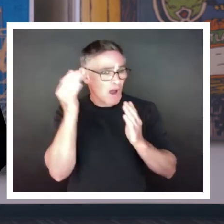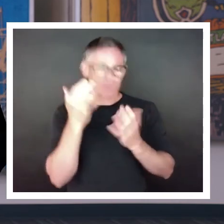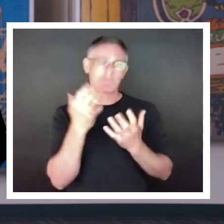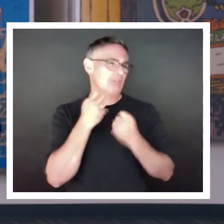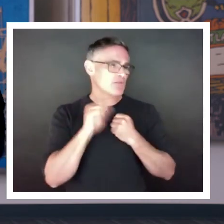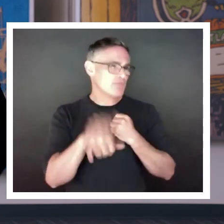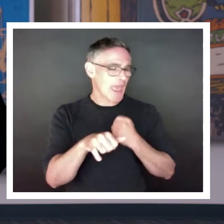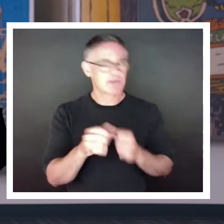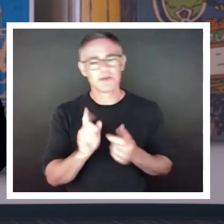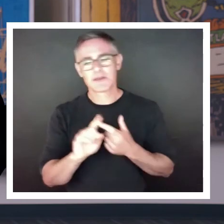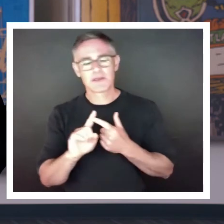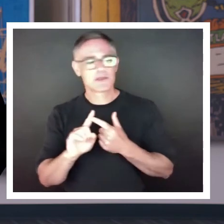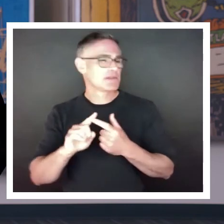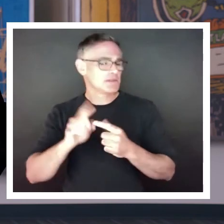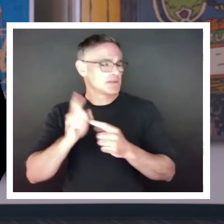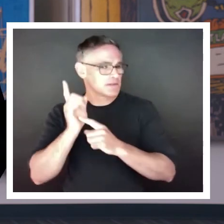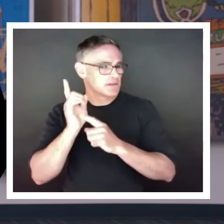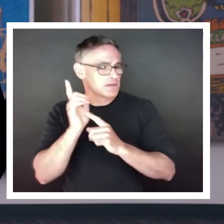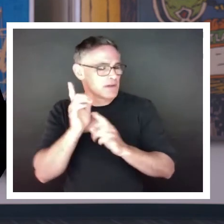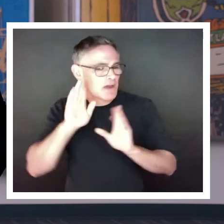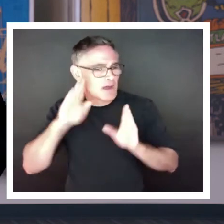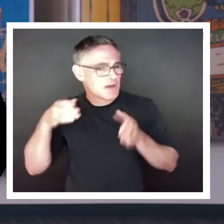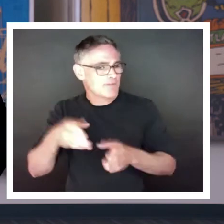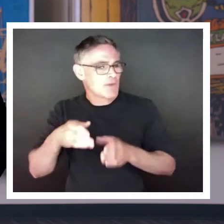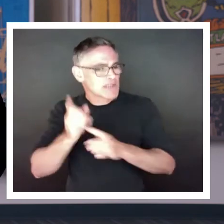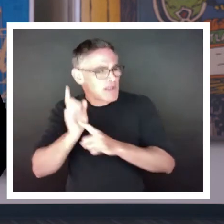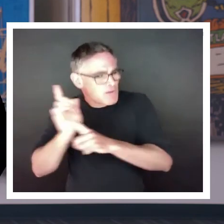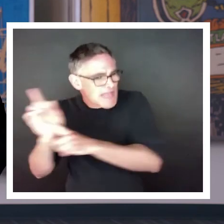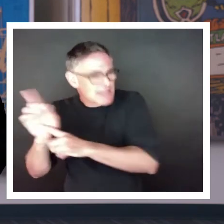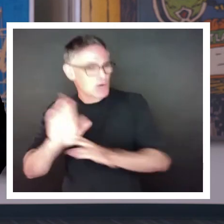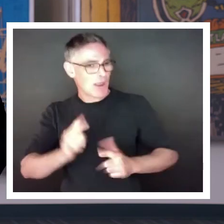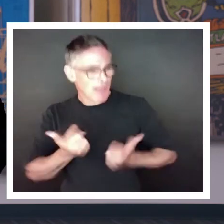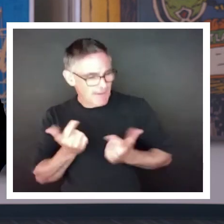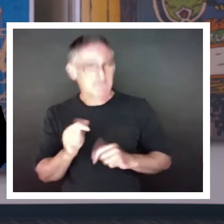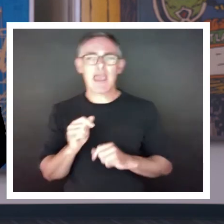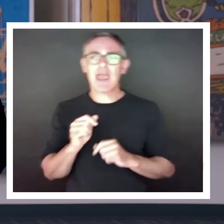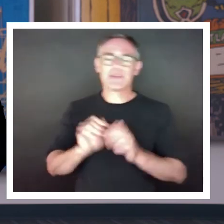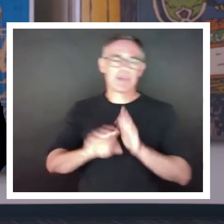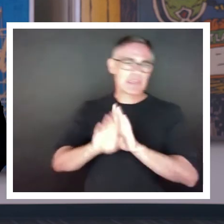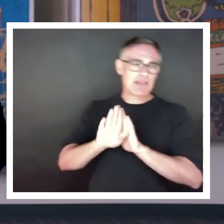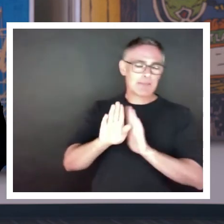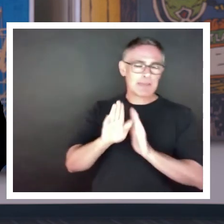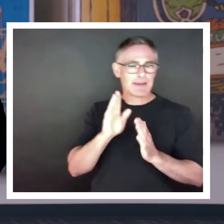listening like the child and developing an ethos for care, welcoming an openness.